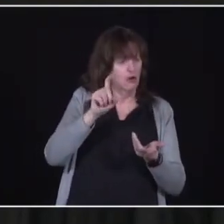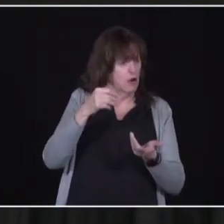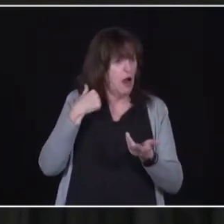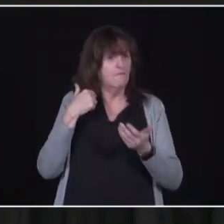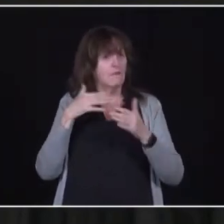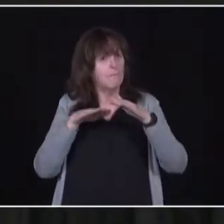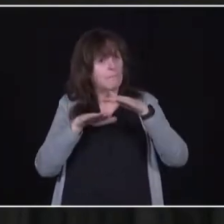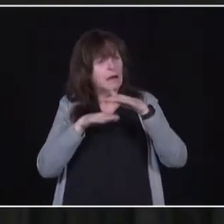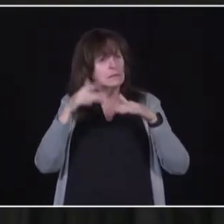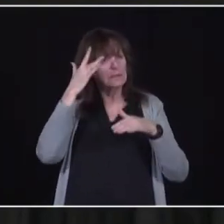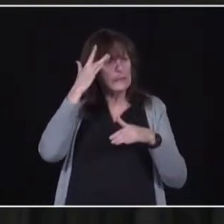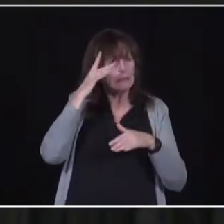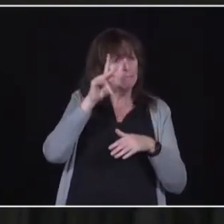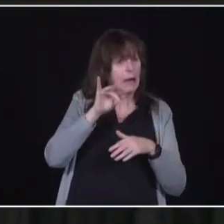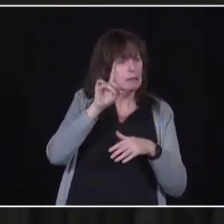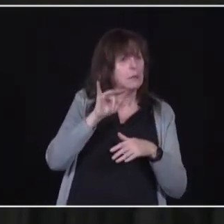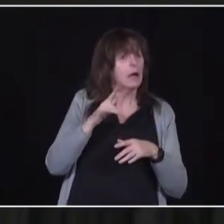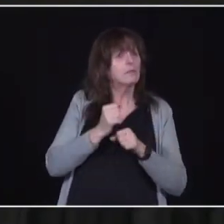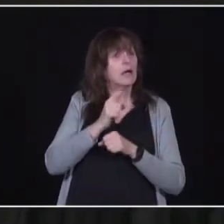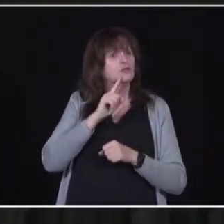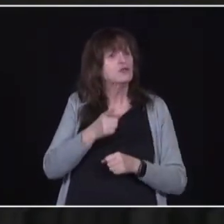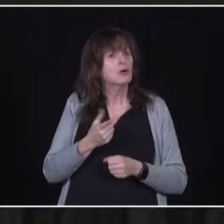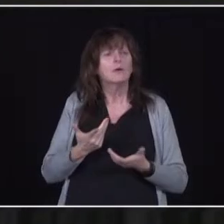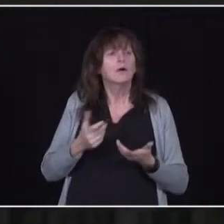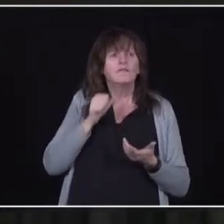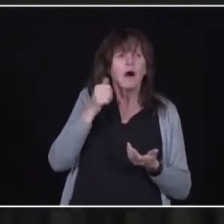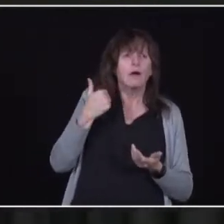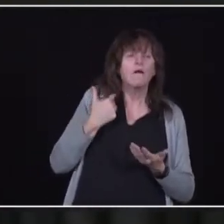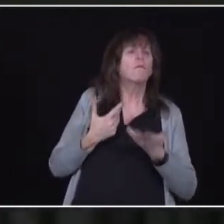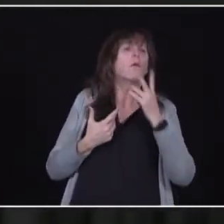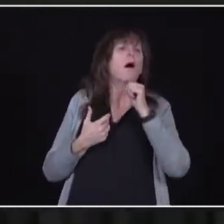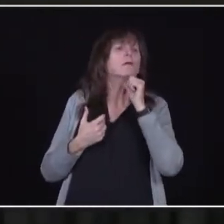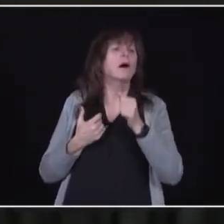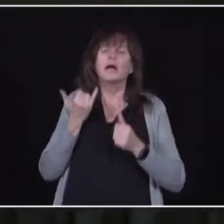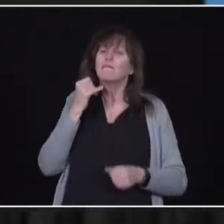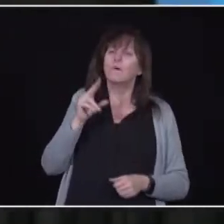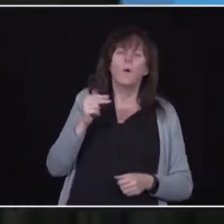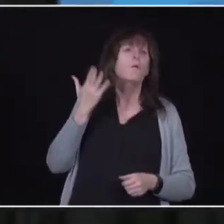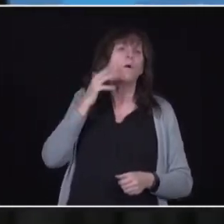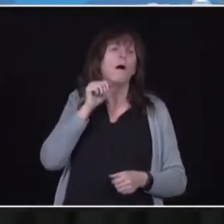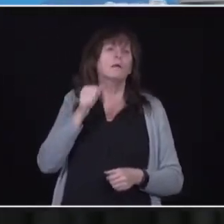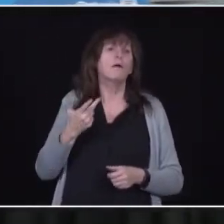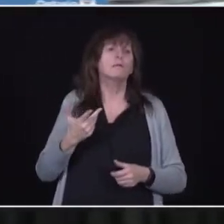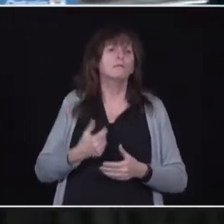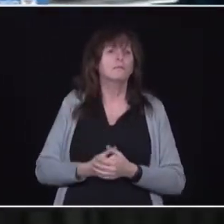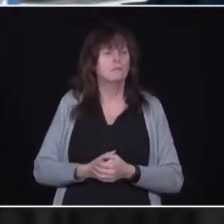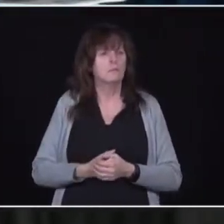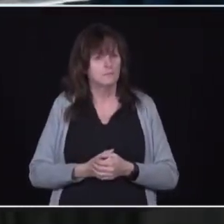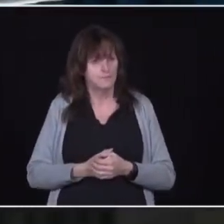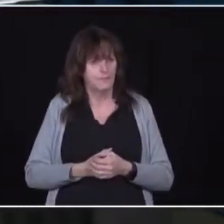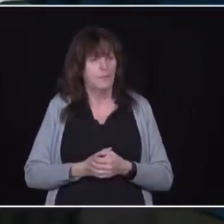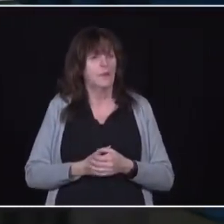if you're good and quite not going to ensure that, why not? If you are not going to ensure that, why not?